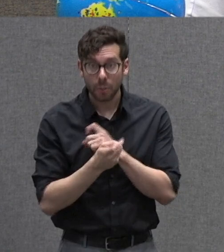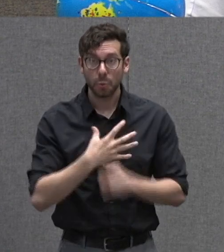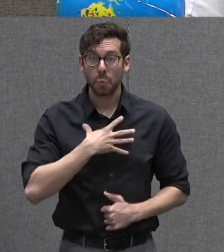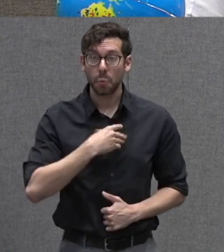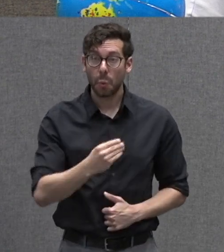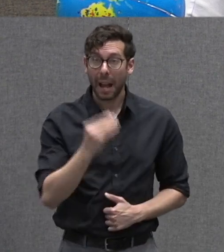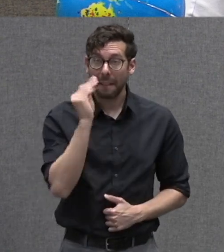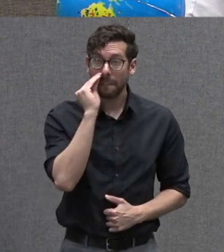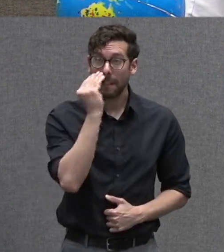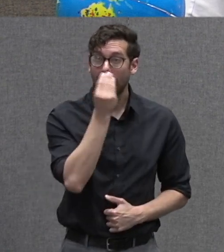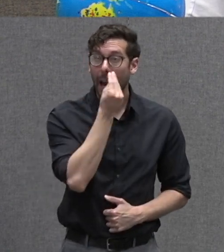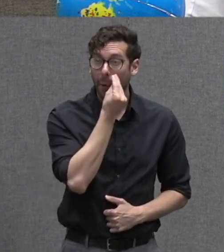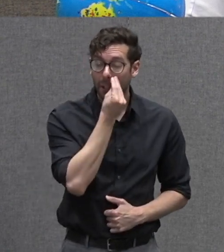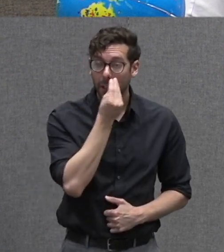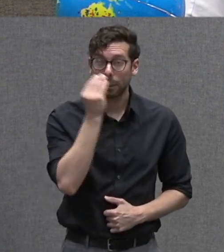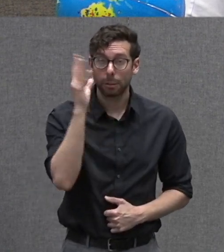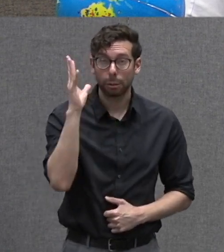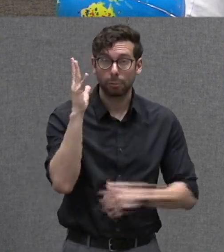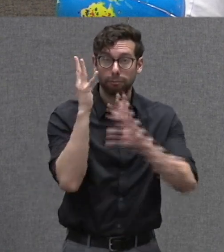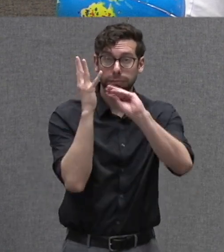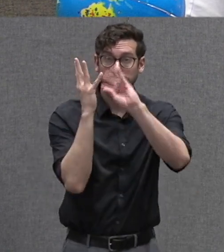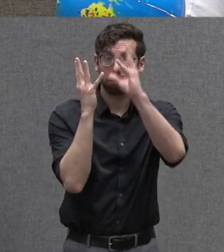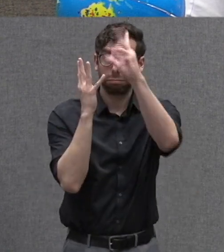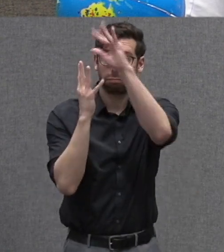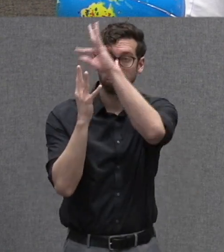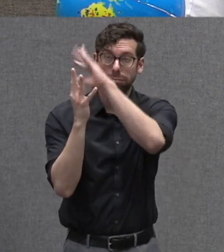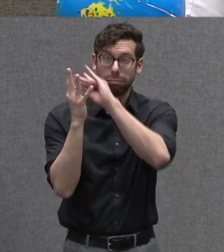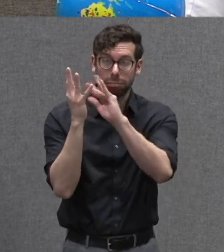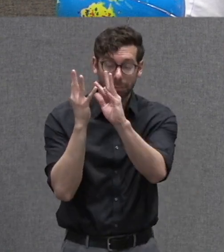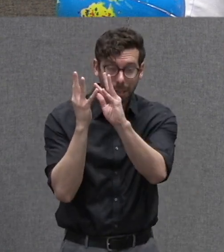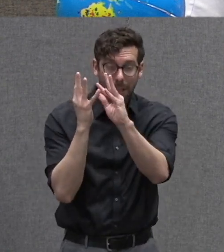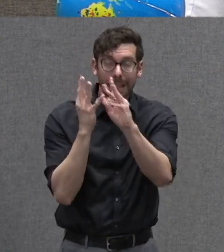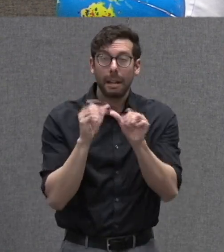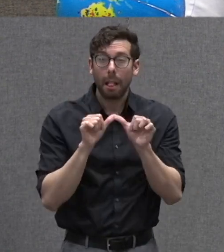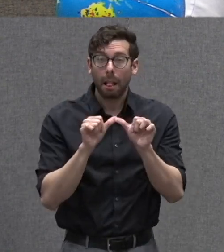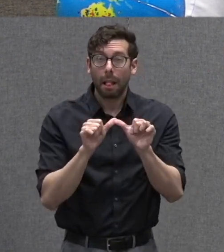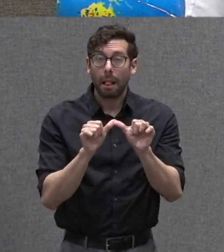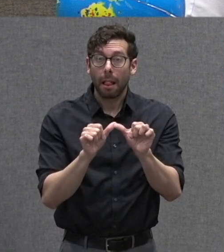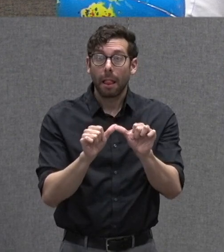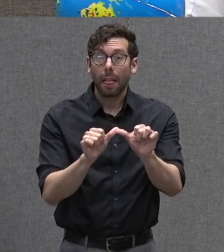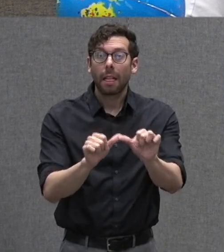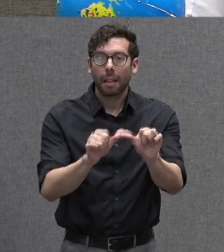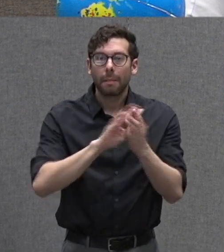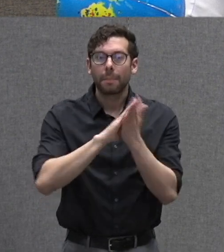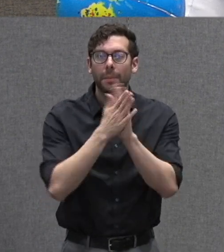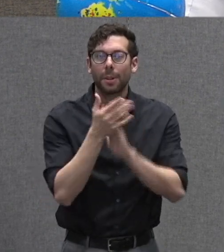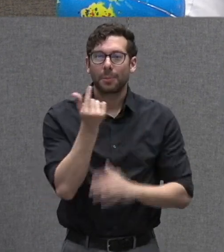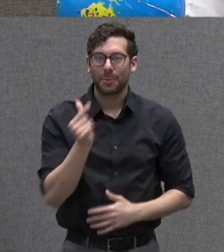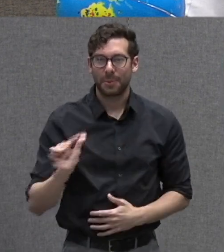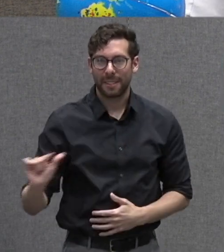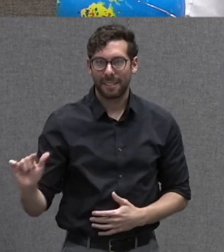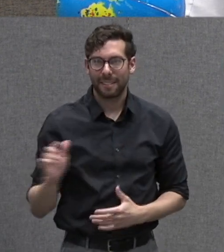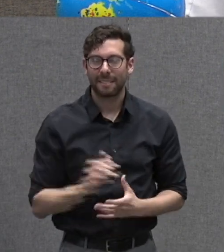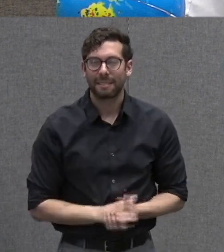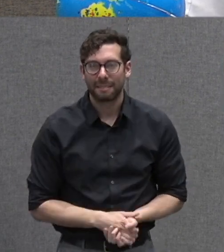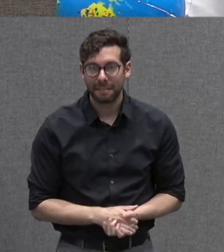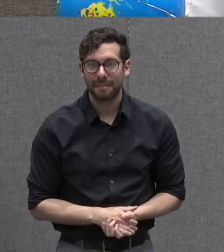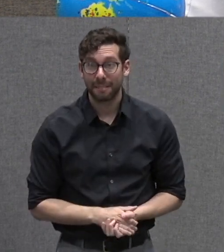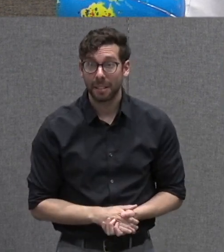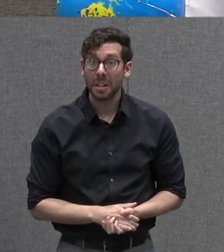So it's growing and changing and it will change for a very long time. What's something you think of when you see this tree?